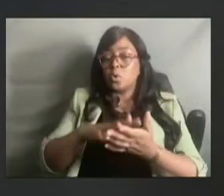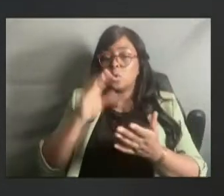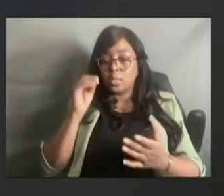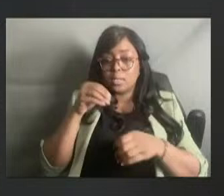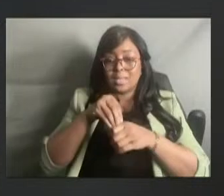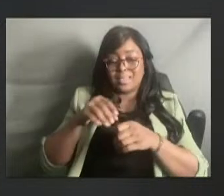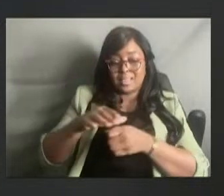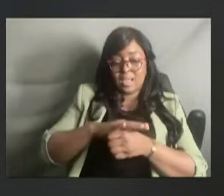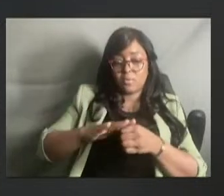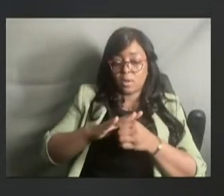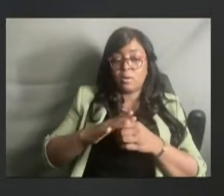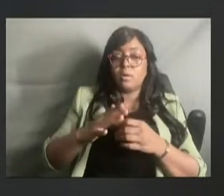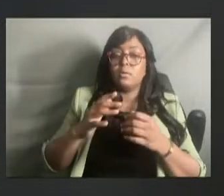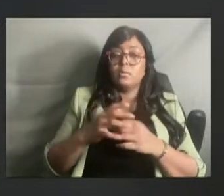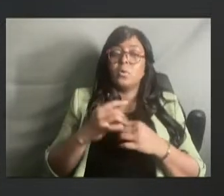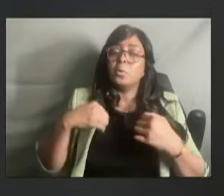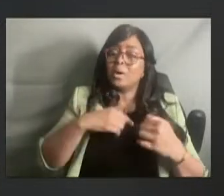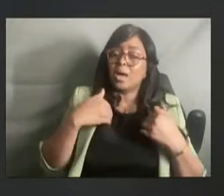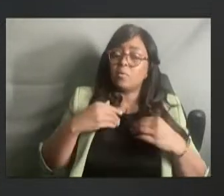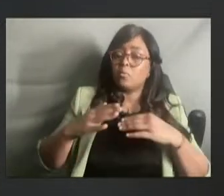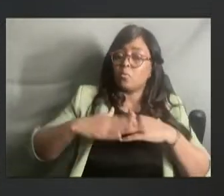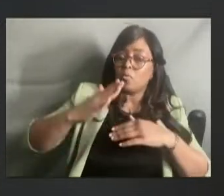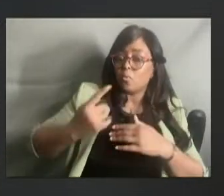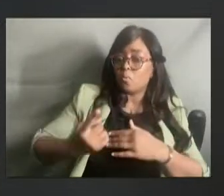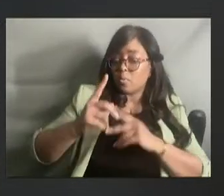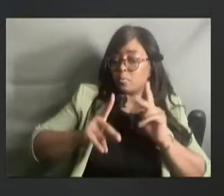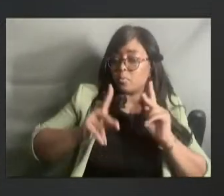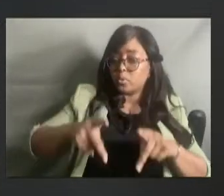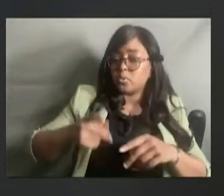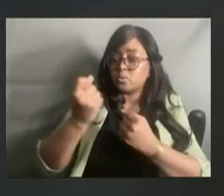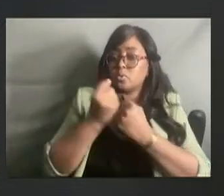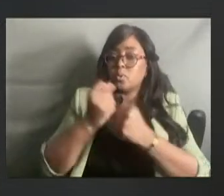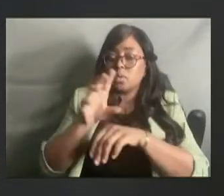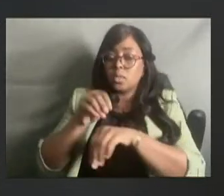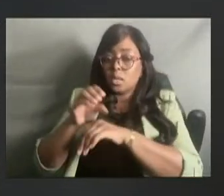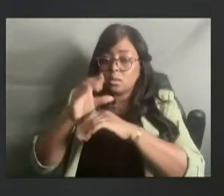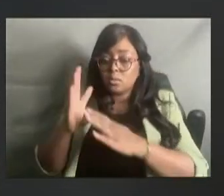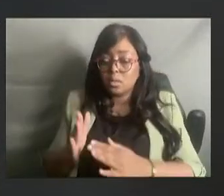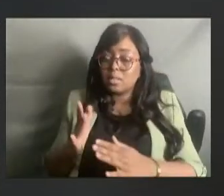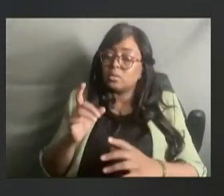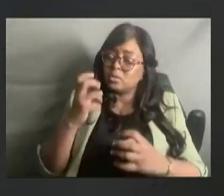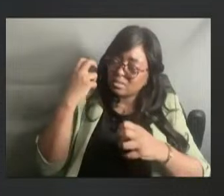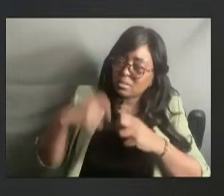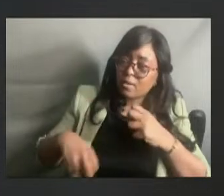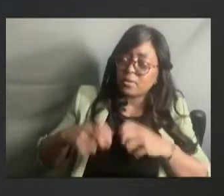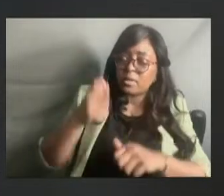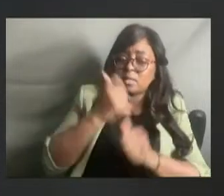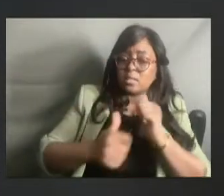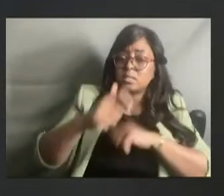more than one person who supports counselors. This is